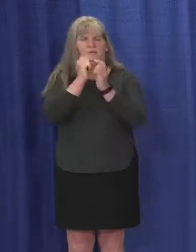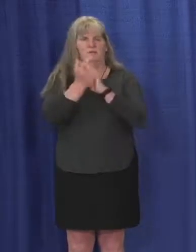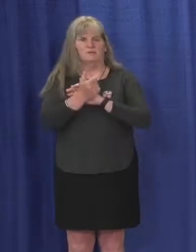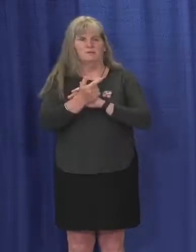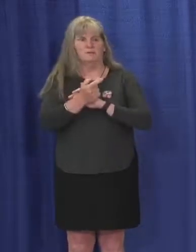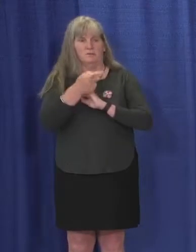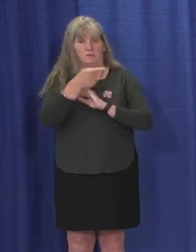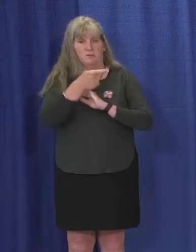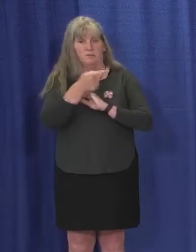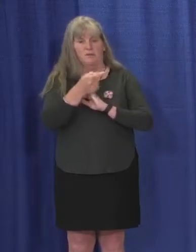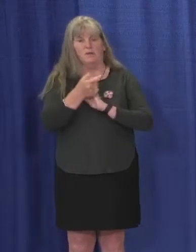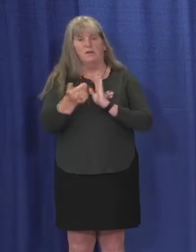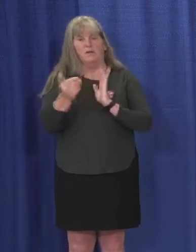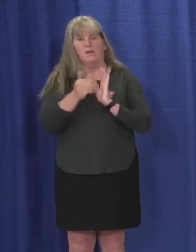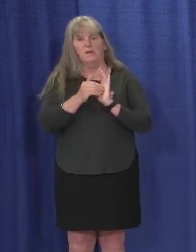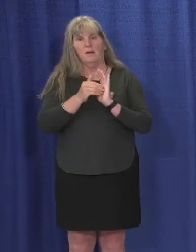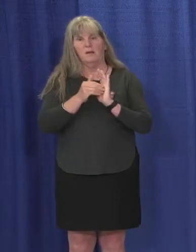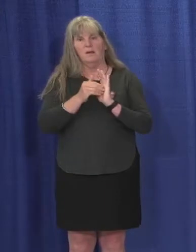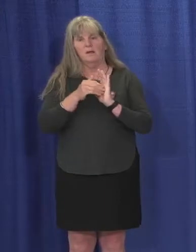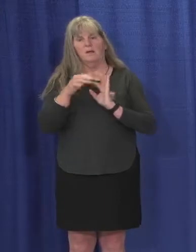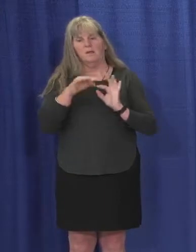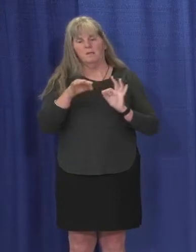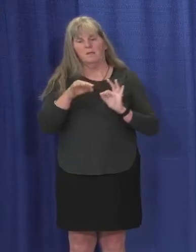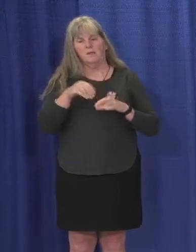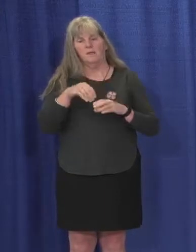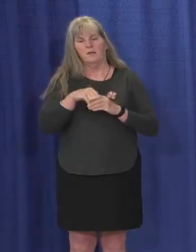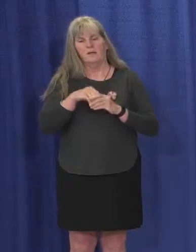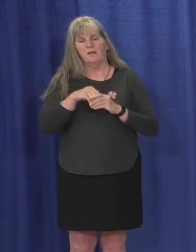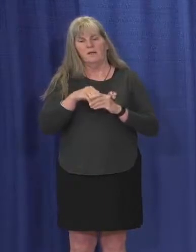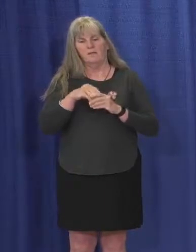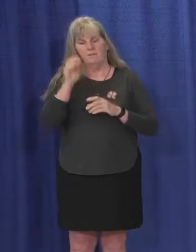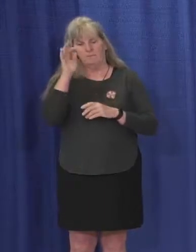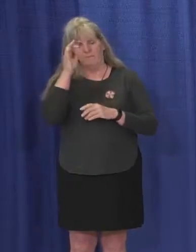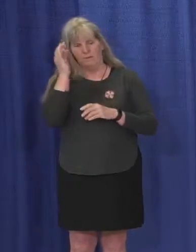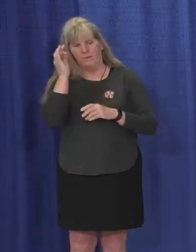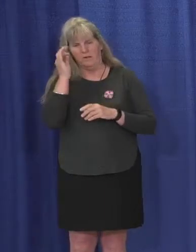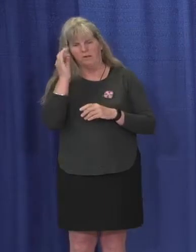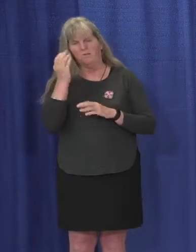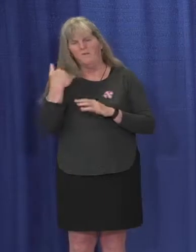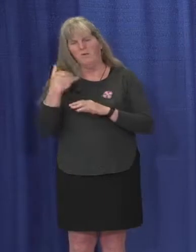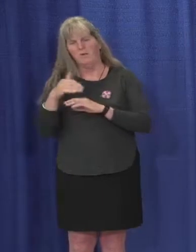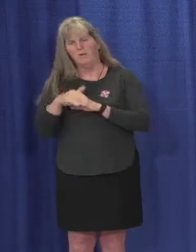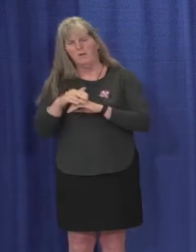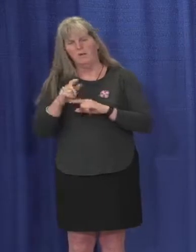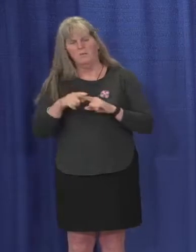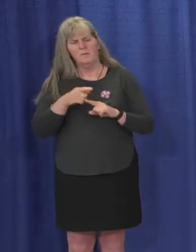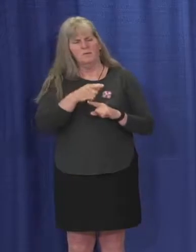Andre: Can you repeat in French the challenges the